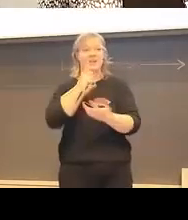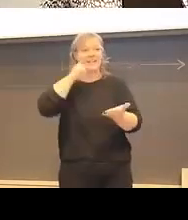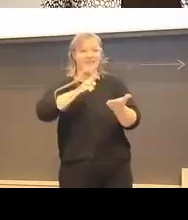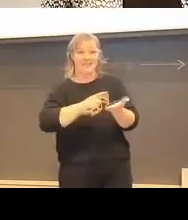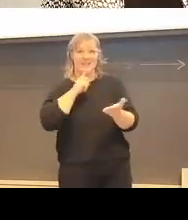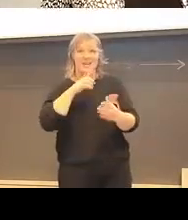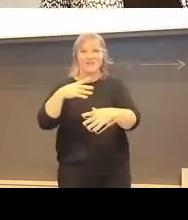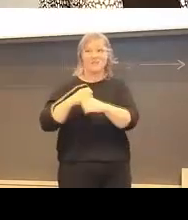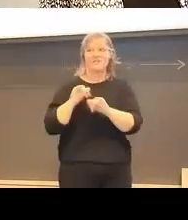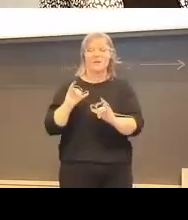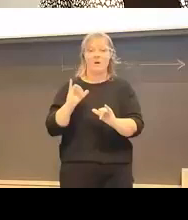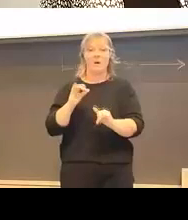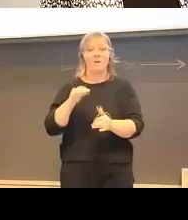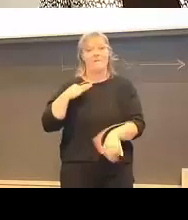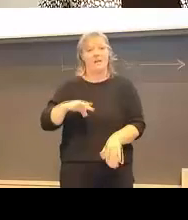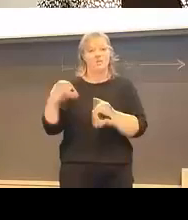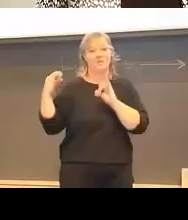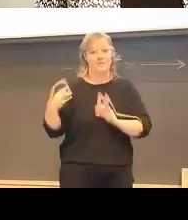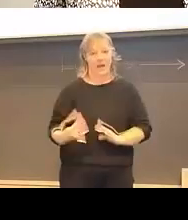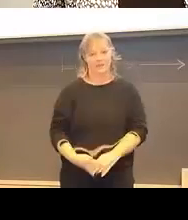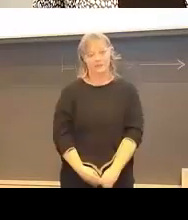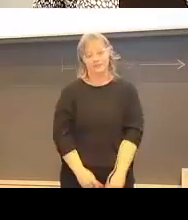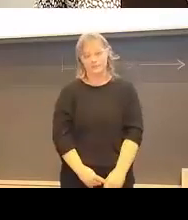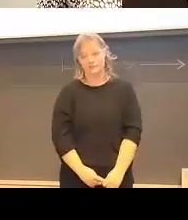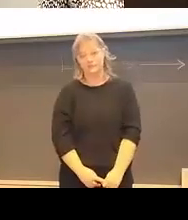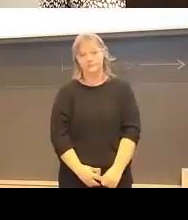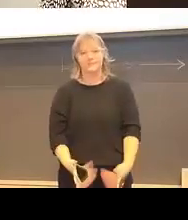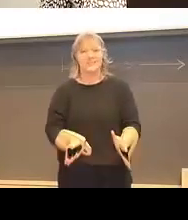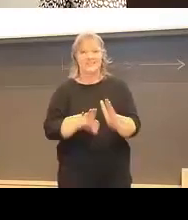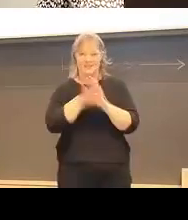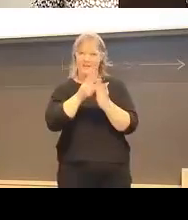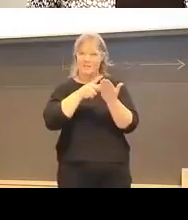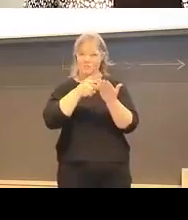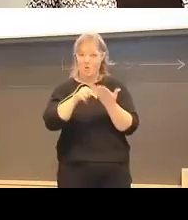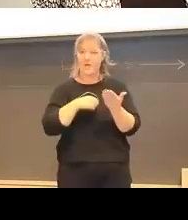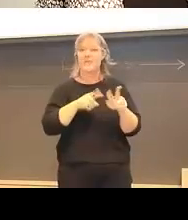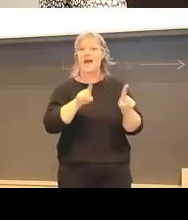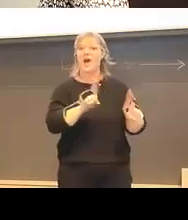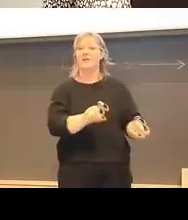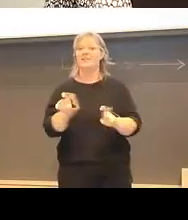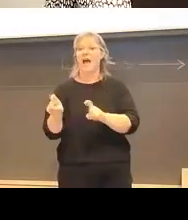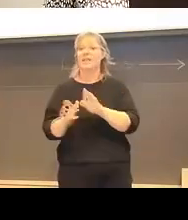useful feedback after developing the program I ran a pilot to understand what our physicians at